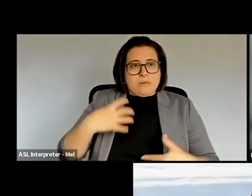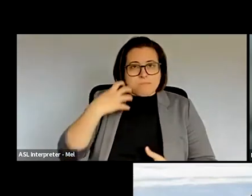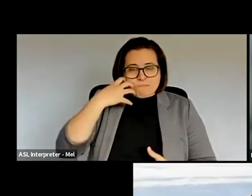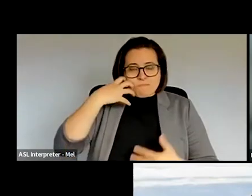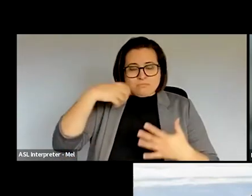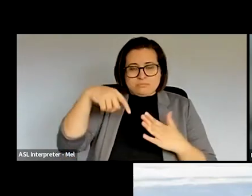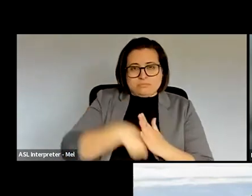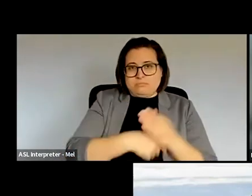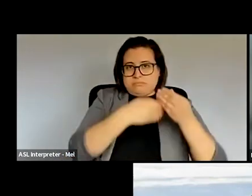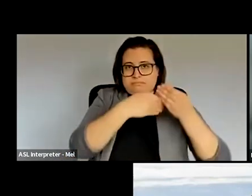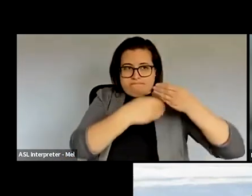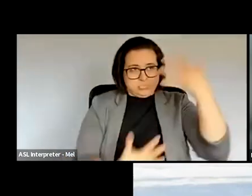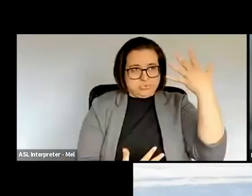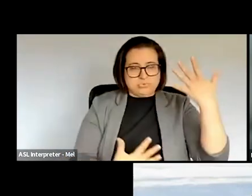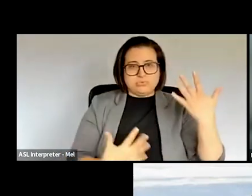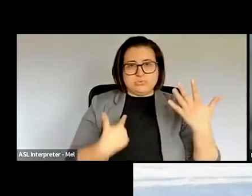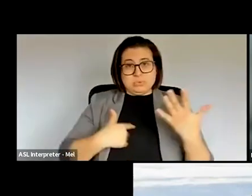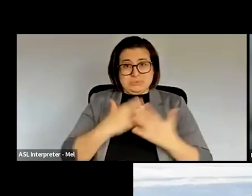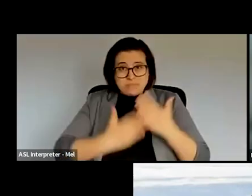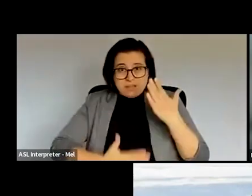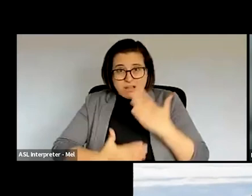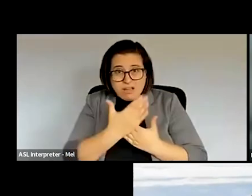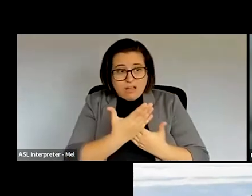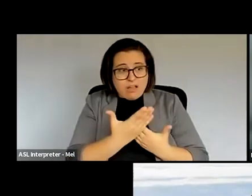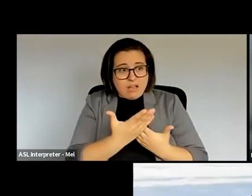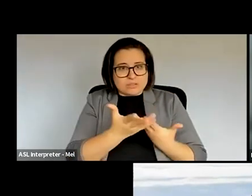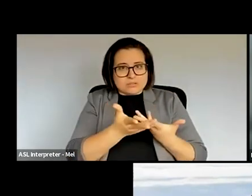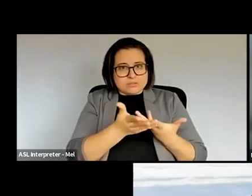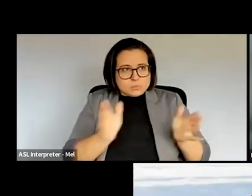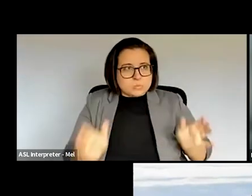this is impossible. I mean we get 400 hours of video per minute uploaded into YouTube...